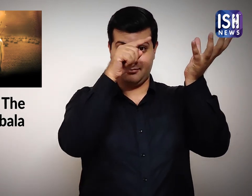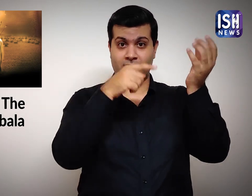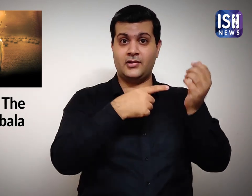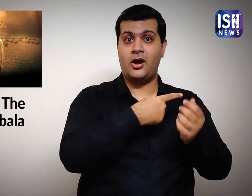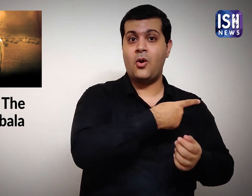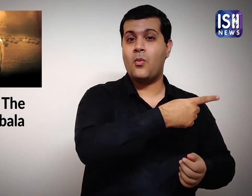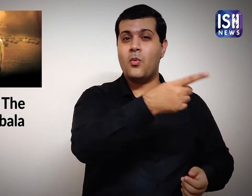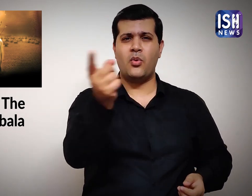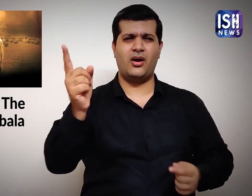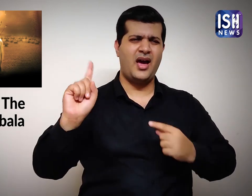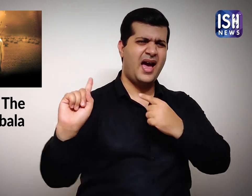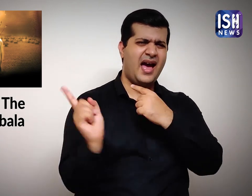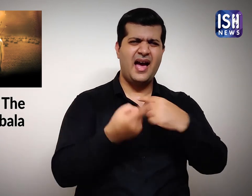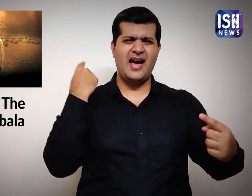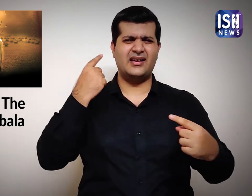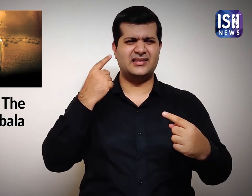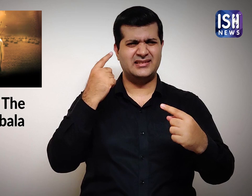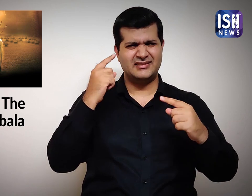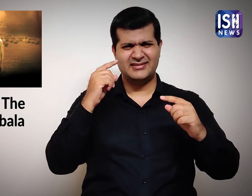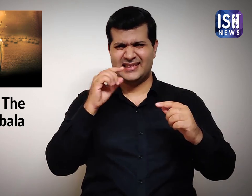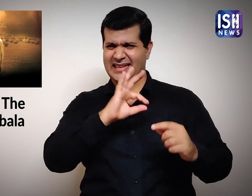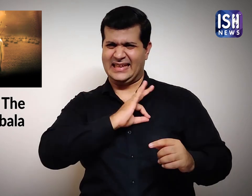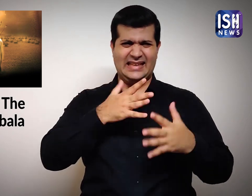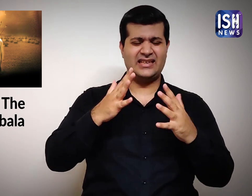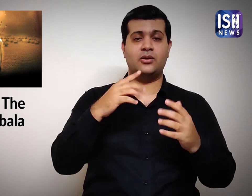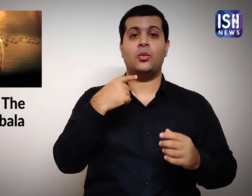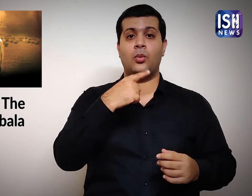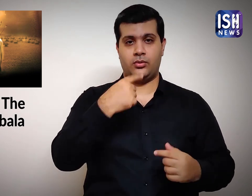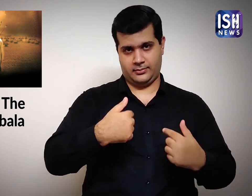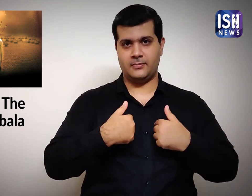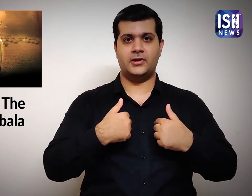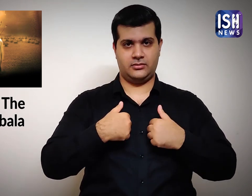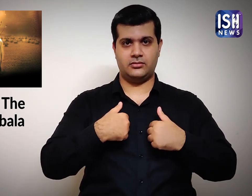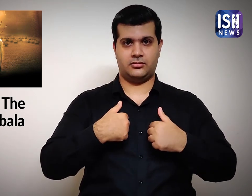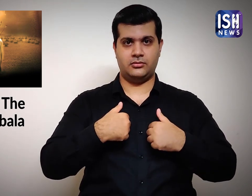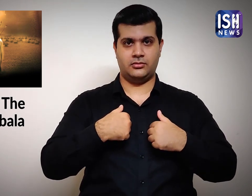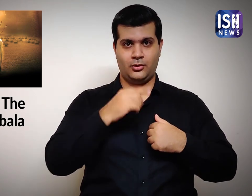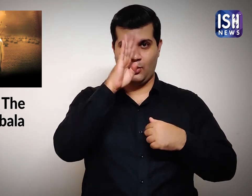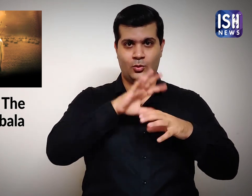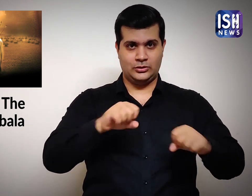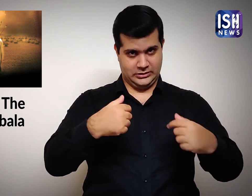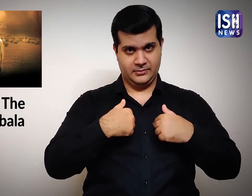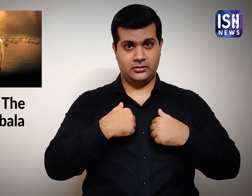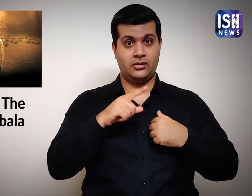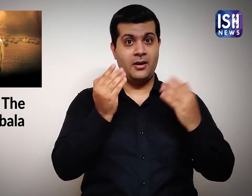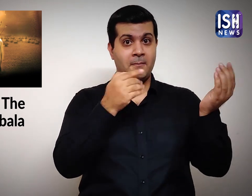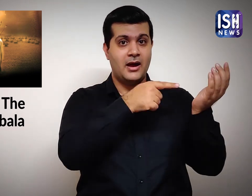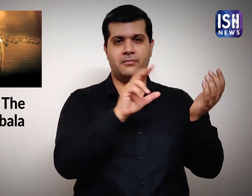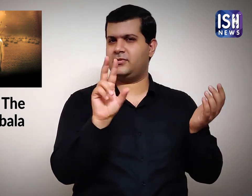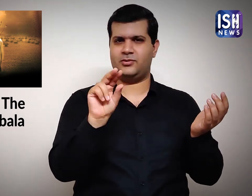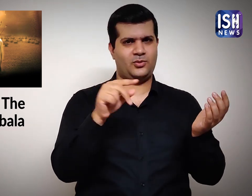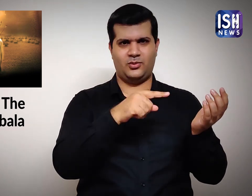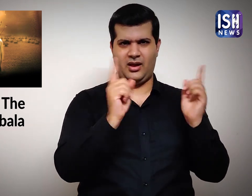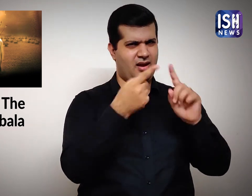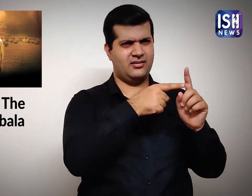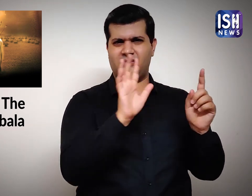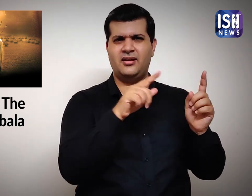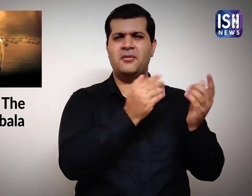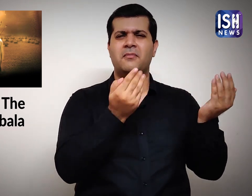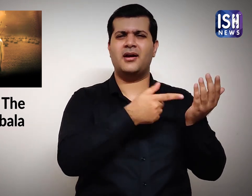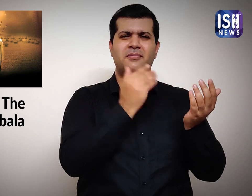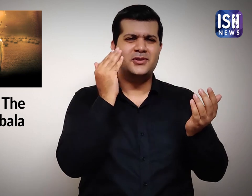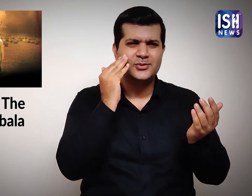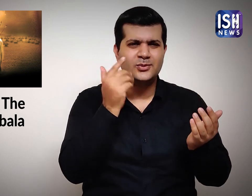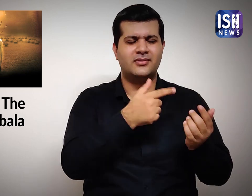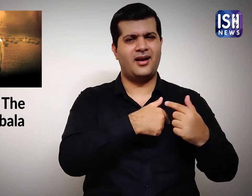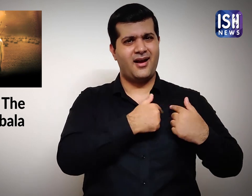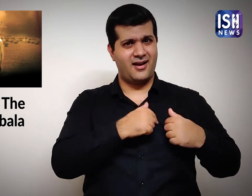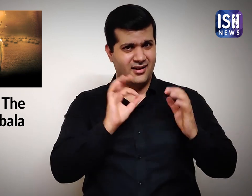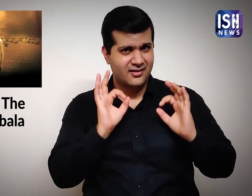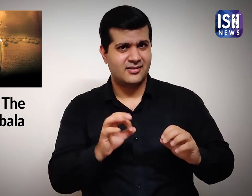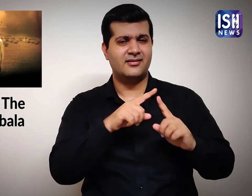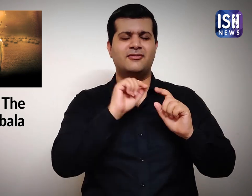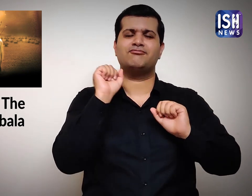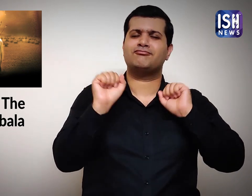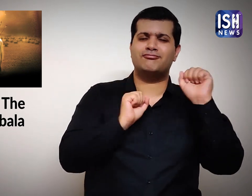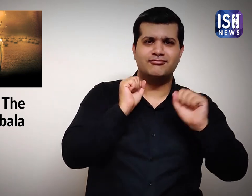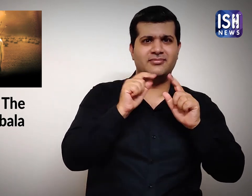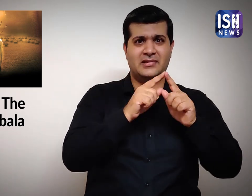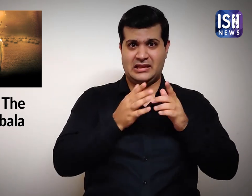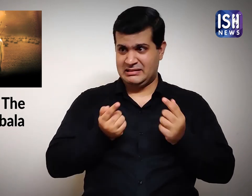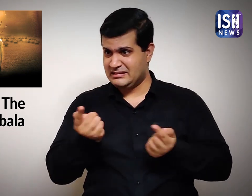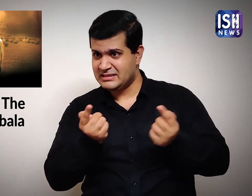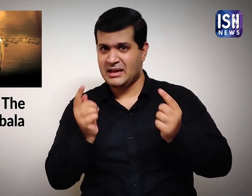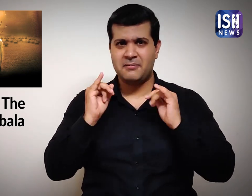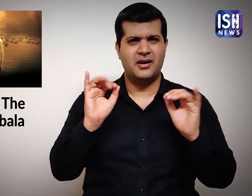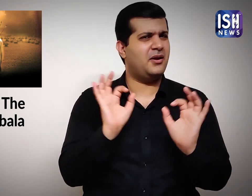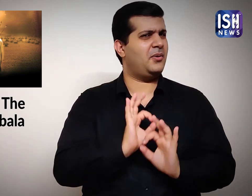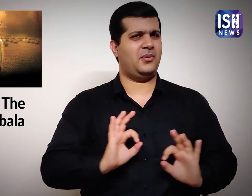“Remember that it is me you want to fight, and not the baby. He is pure innocent.